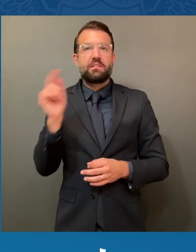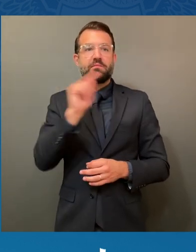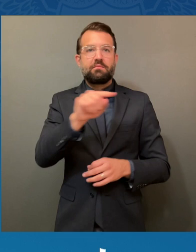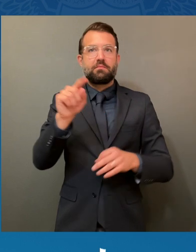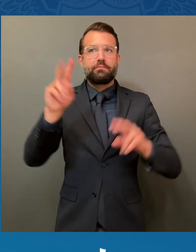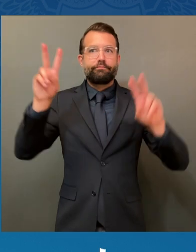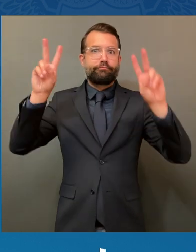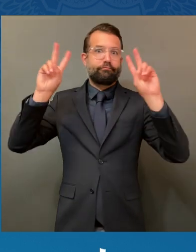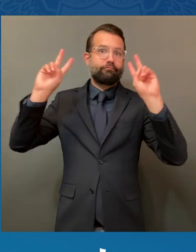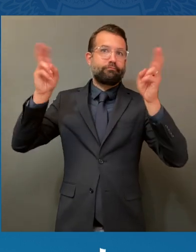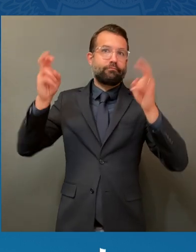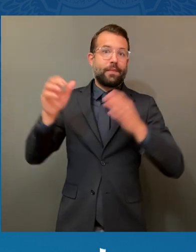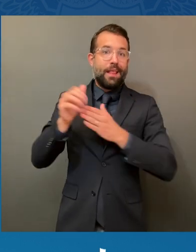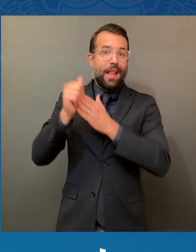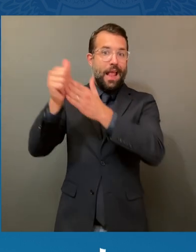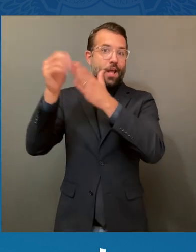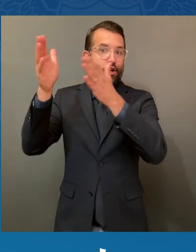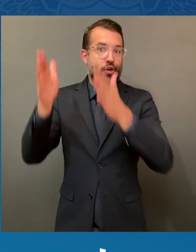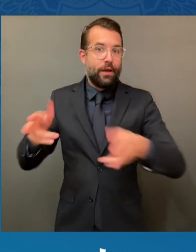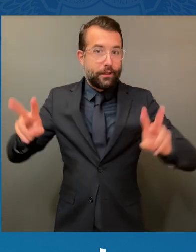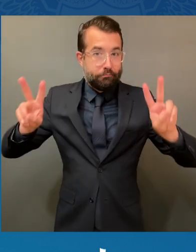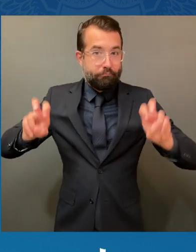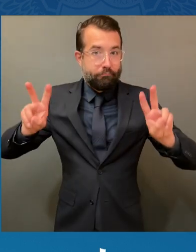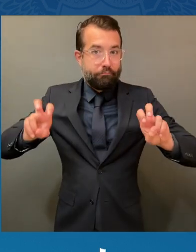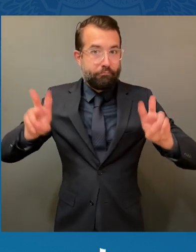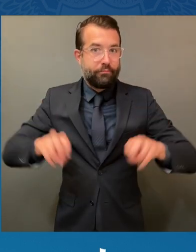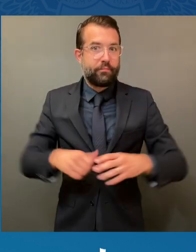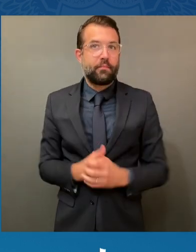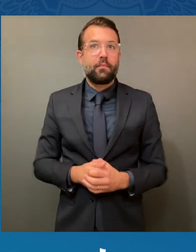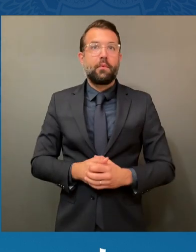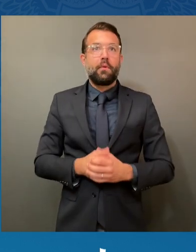extremist so-called leaders across our nation